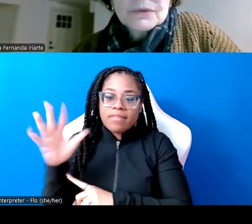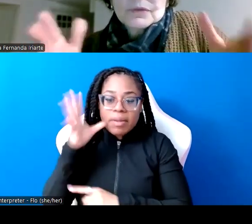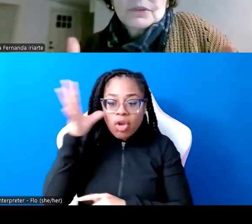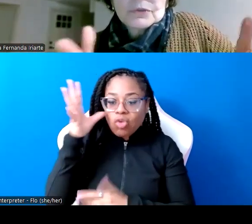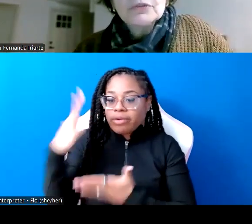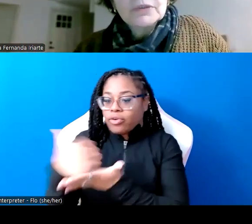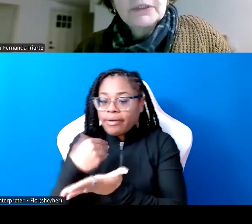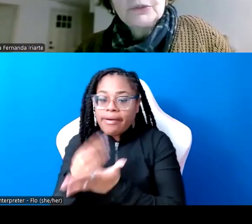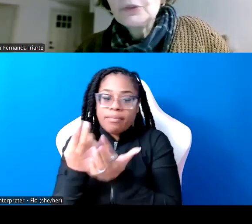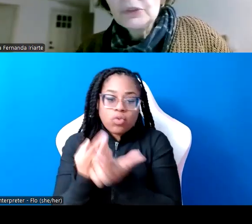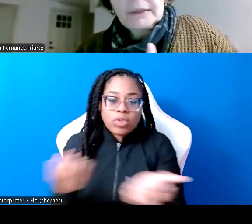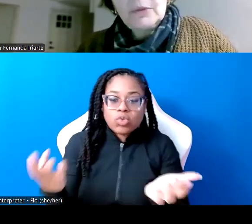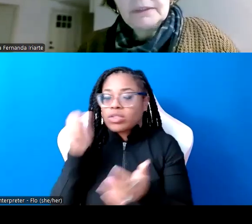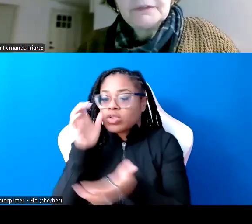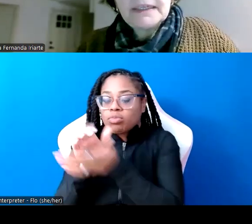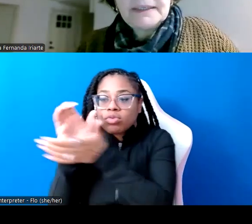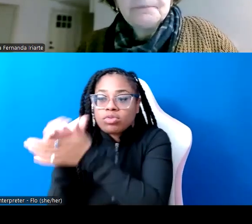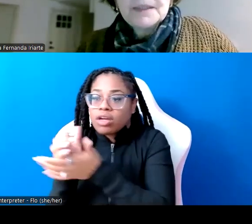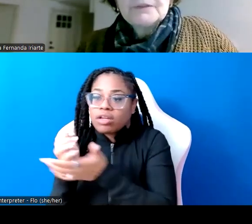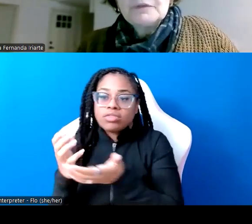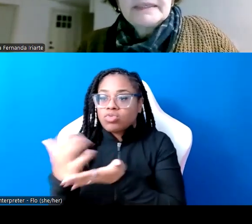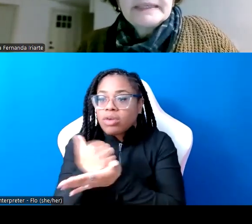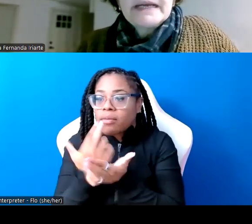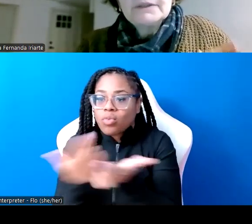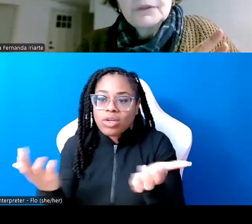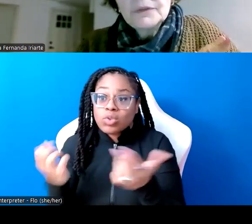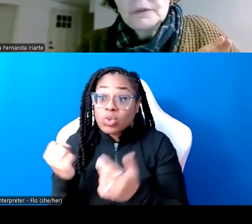So there are children who could not qualify for medical under the